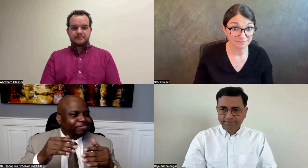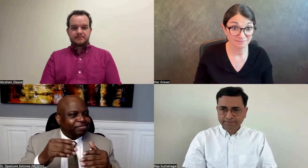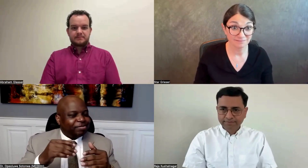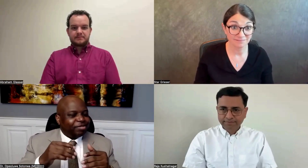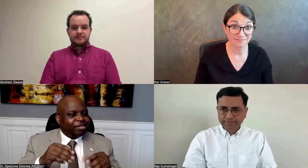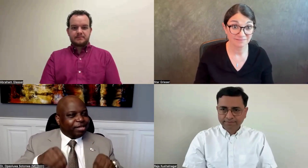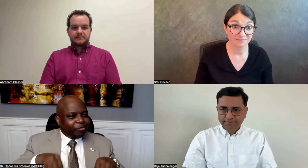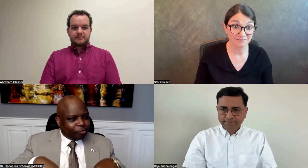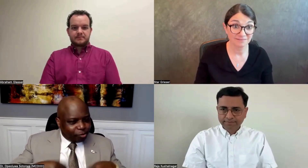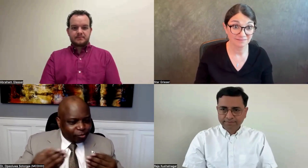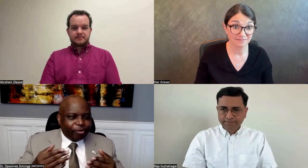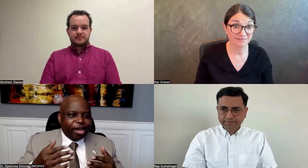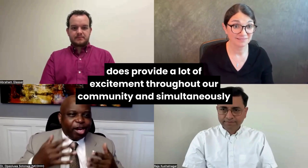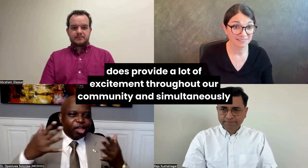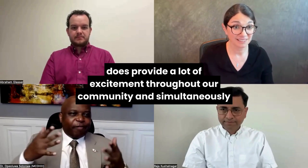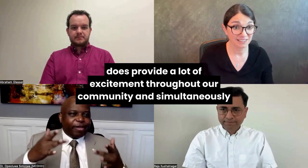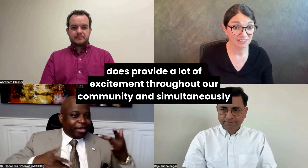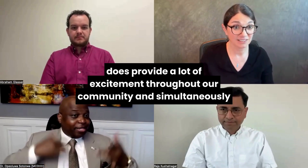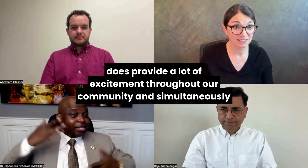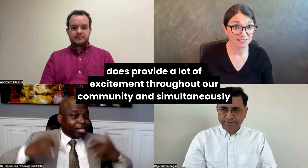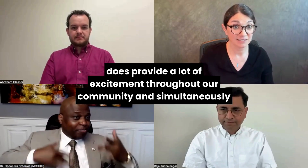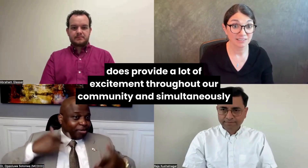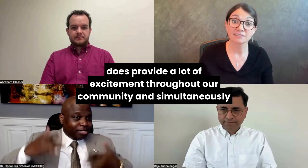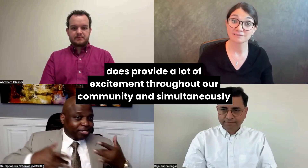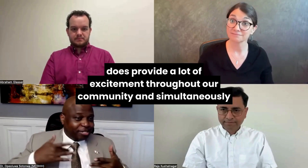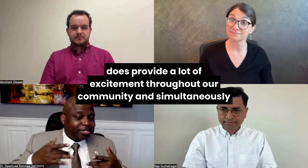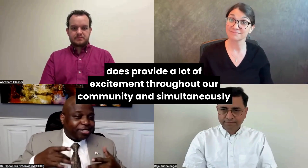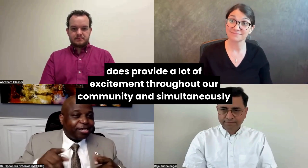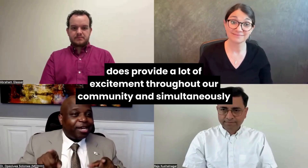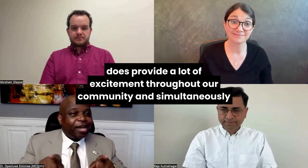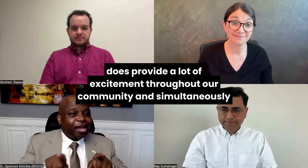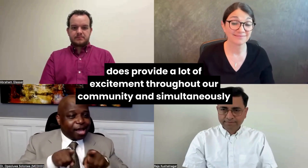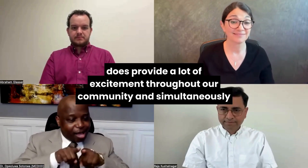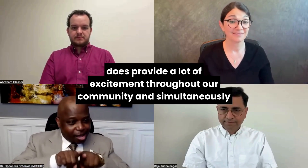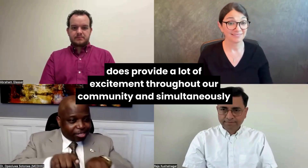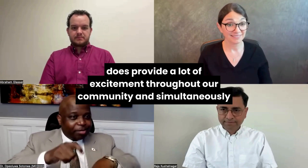does provide a lot of excitement throughout our community and simultaneously